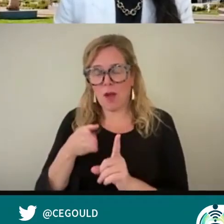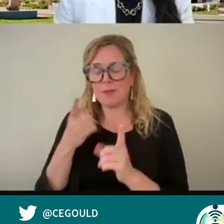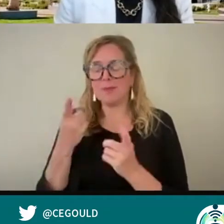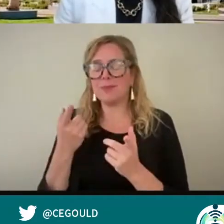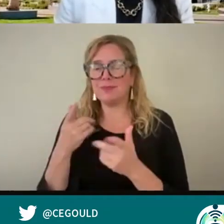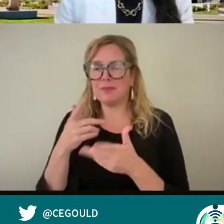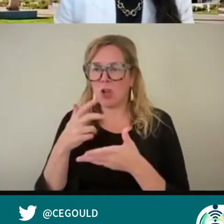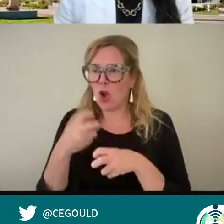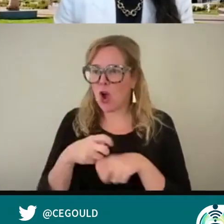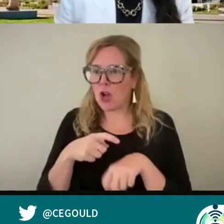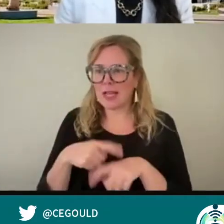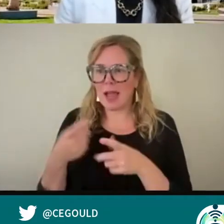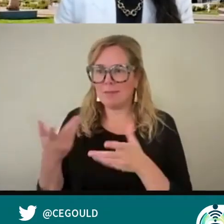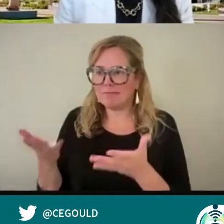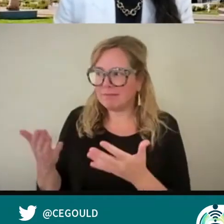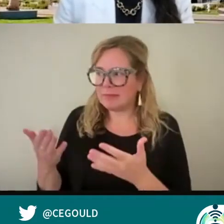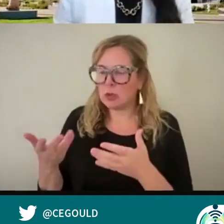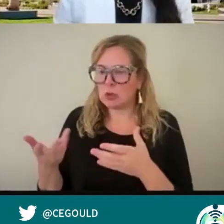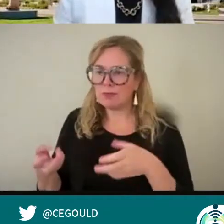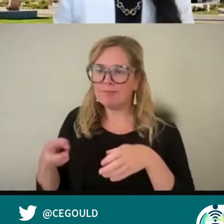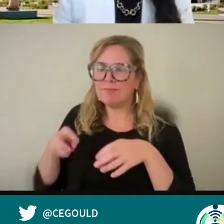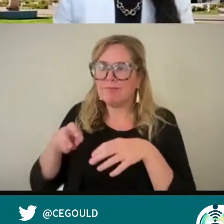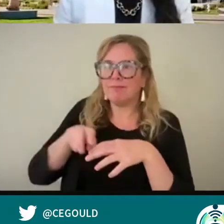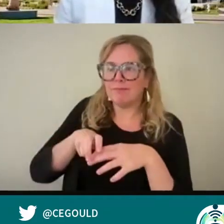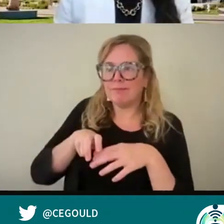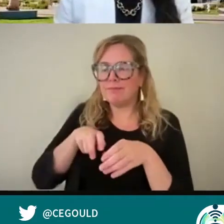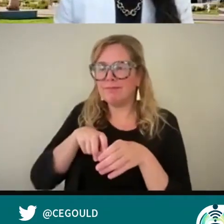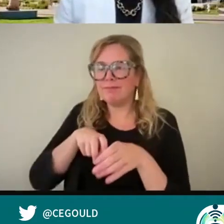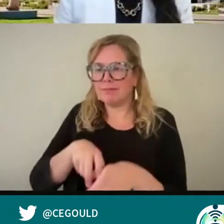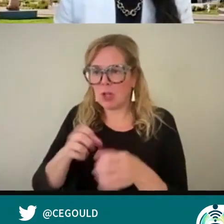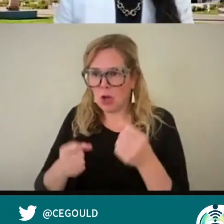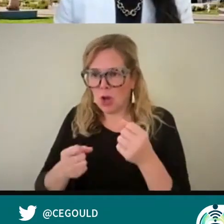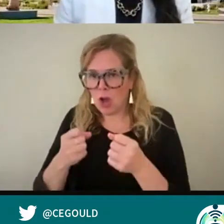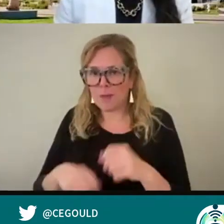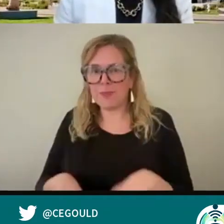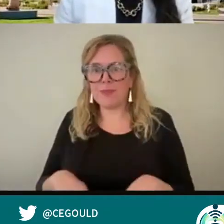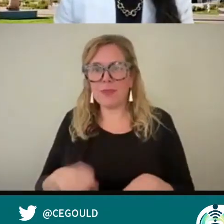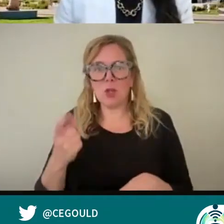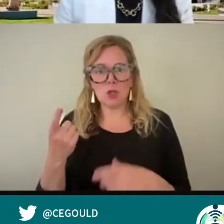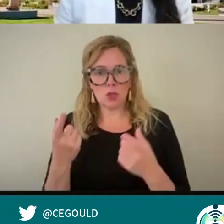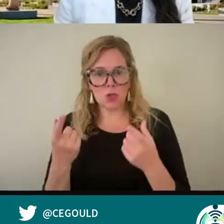an occupational therapist who does dementia care. And reviewed the video and then